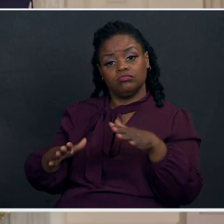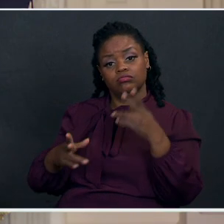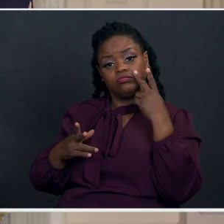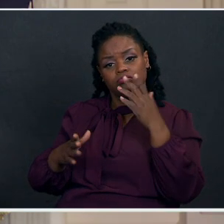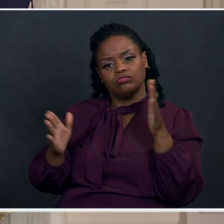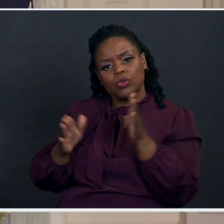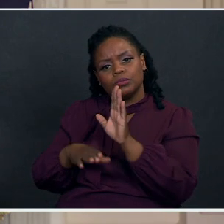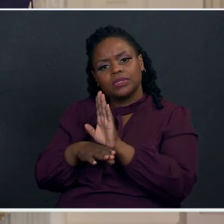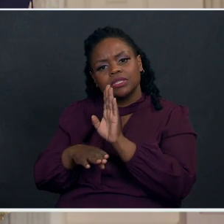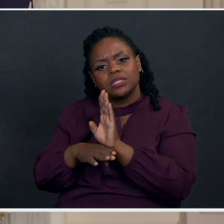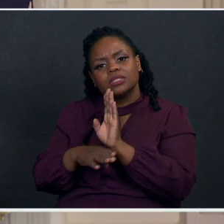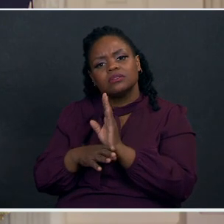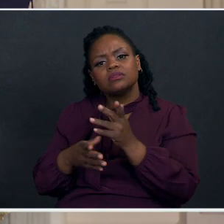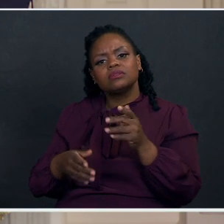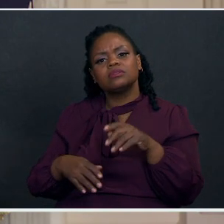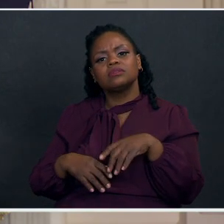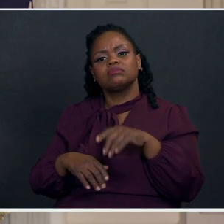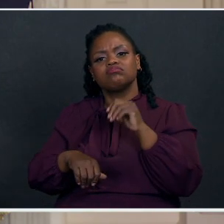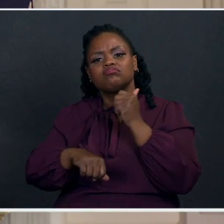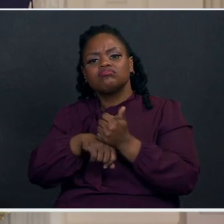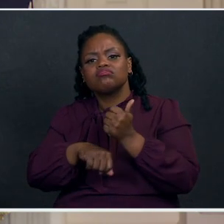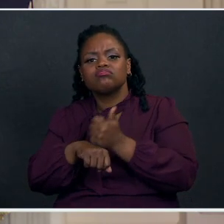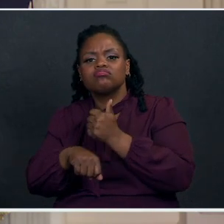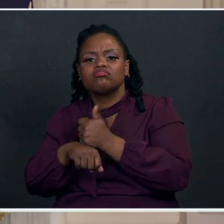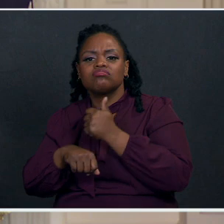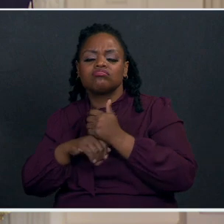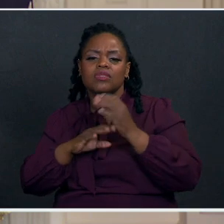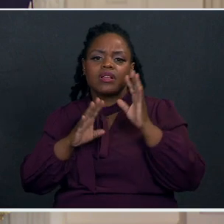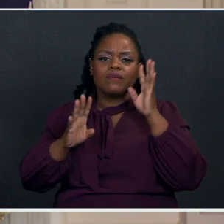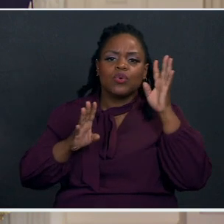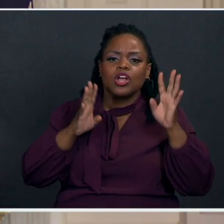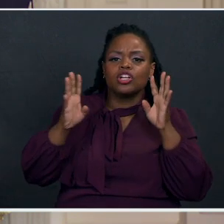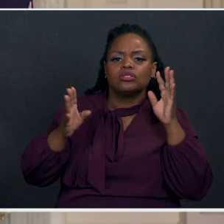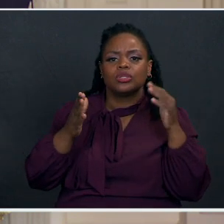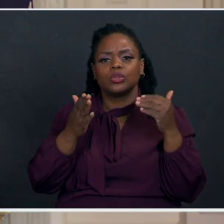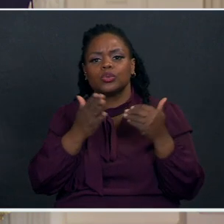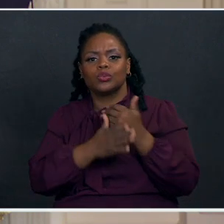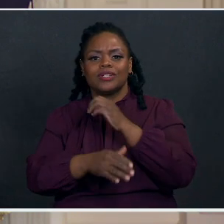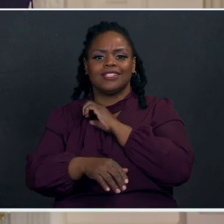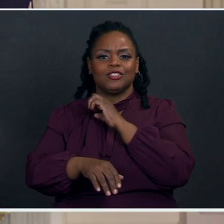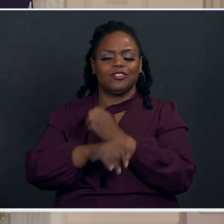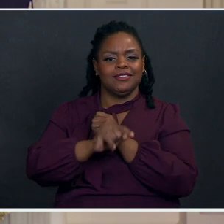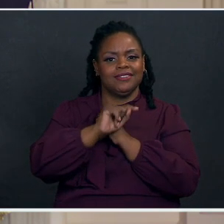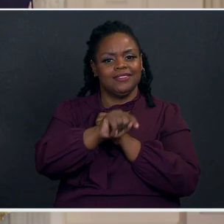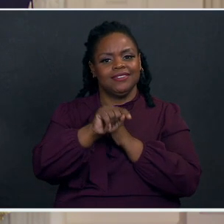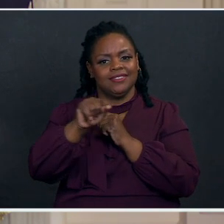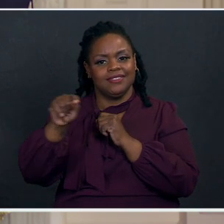installing, and innovating energy-conserving technologies and building homes and buildings.